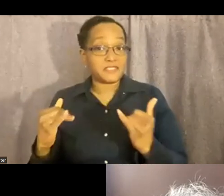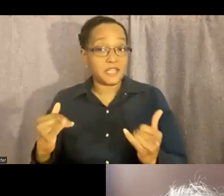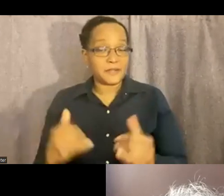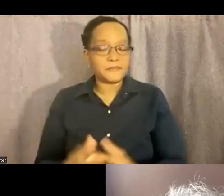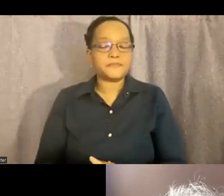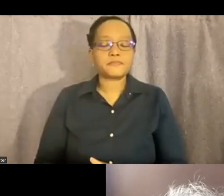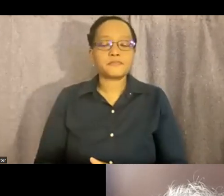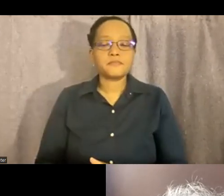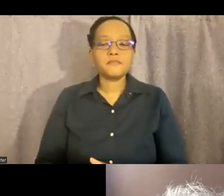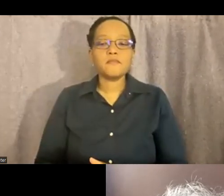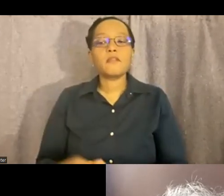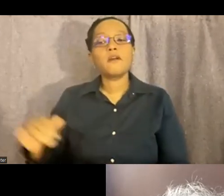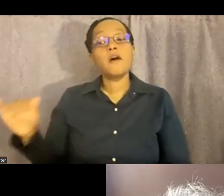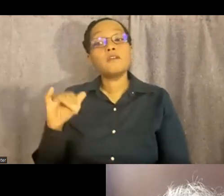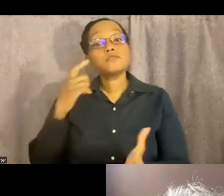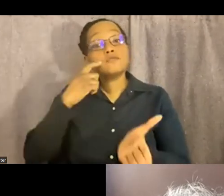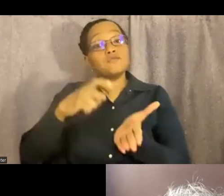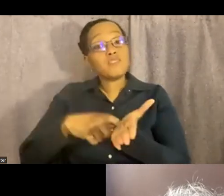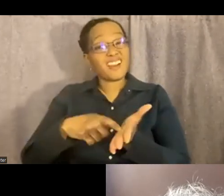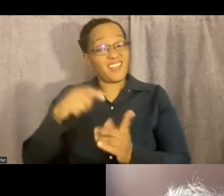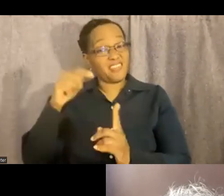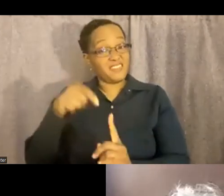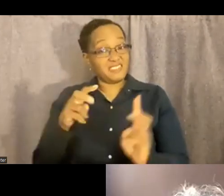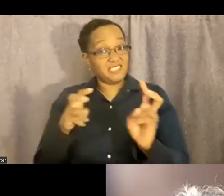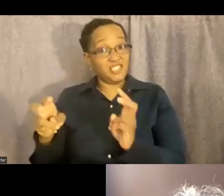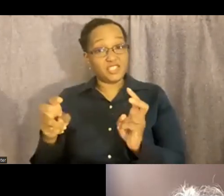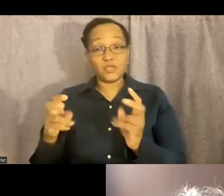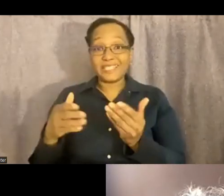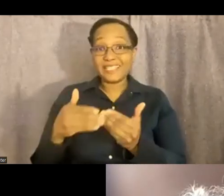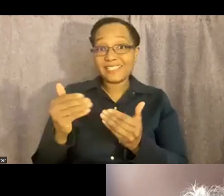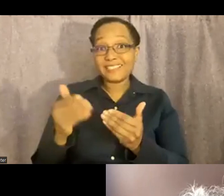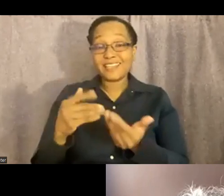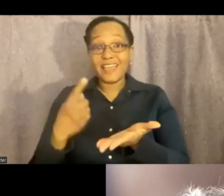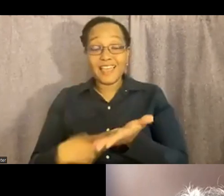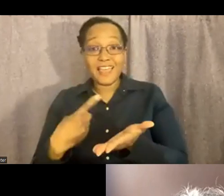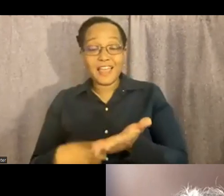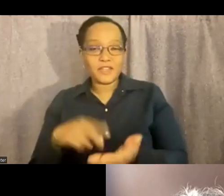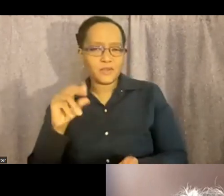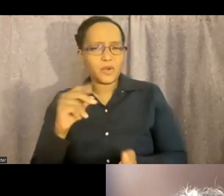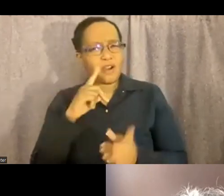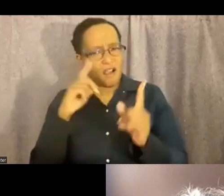Just recognize that this is a really complicated issue, really inviting all of you to join